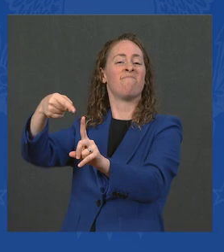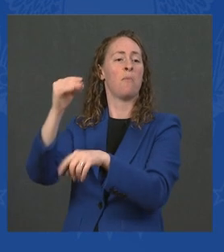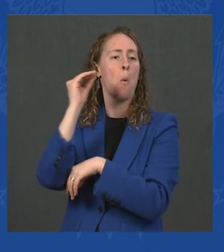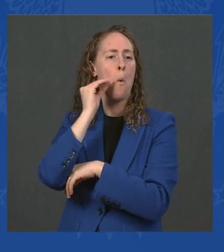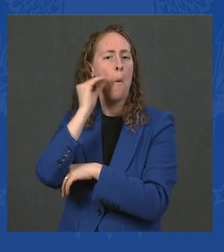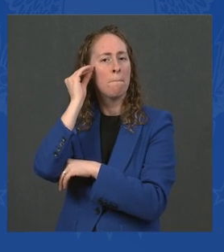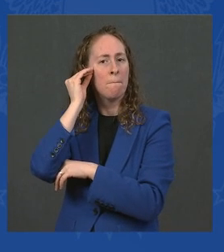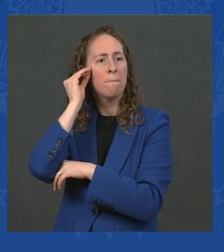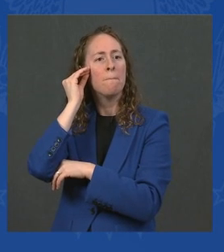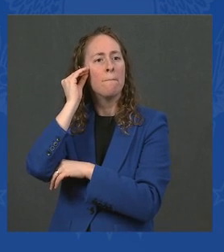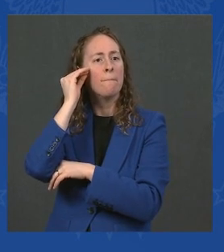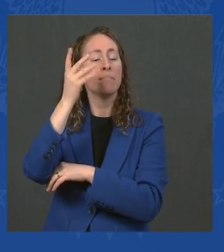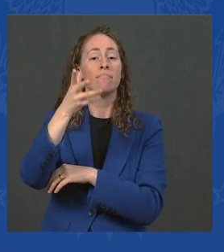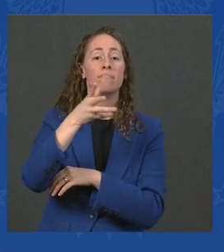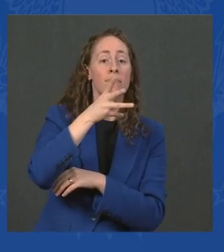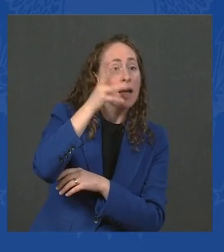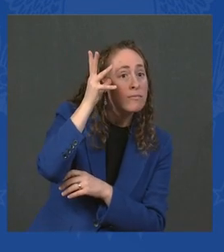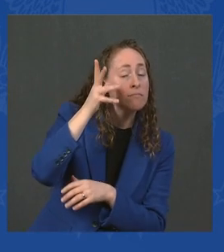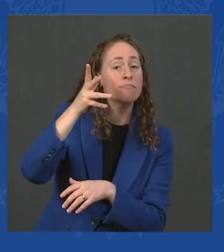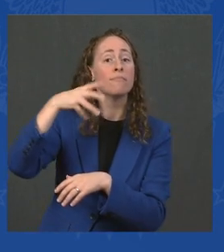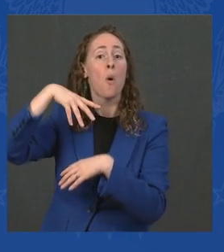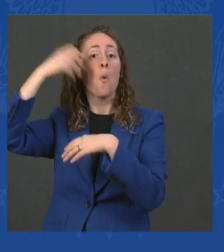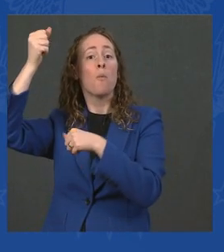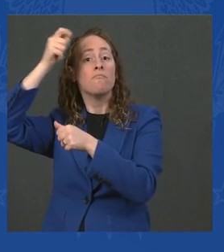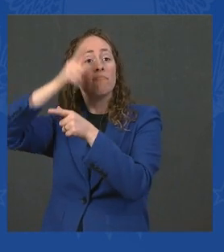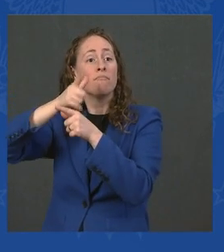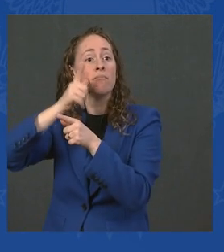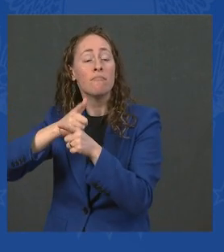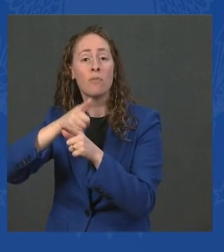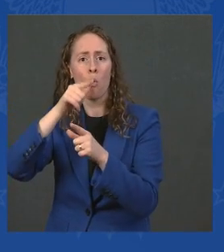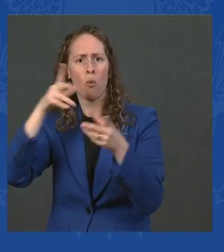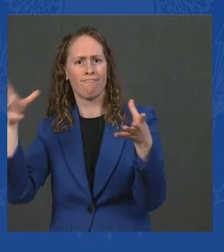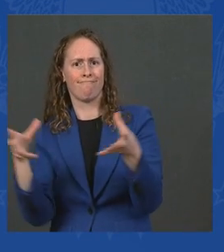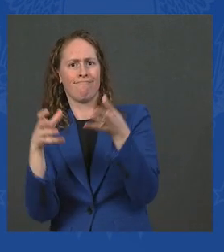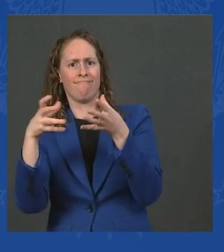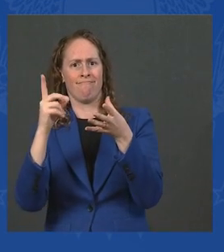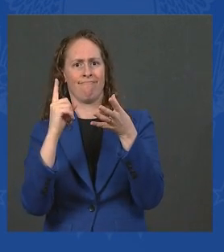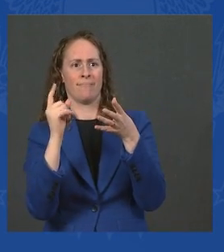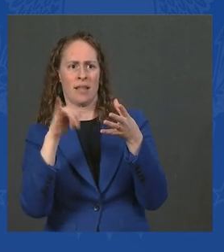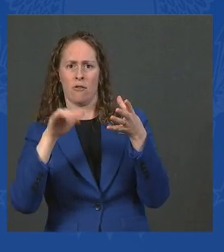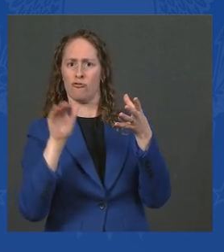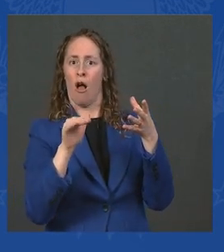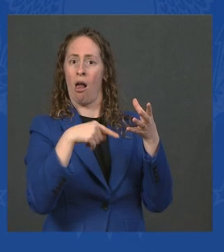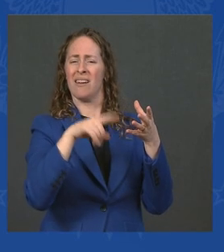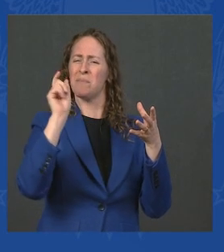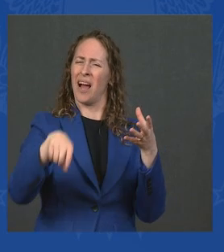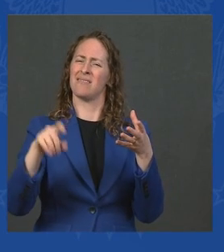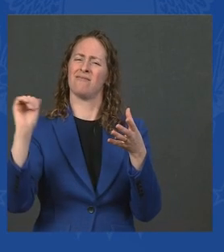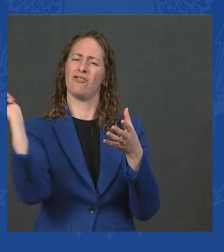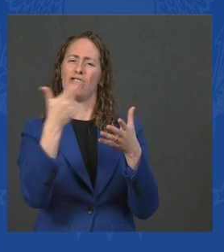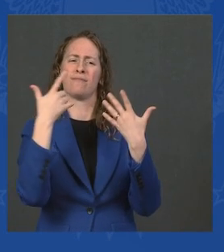every caregiver around them should be vaccinated. Children have four times higher chance of getting hospitalized